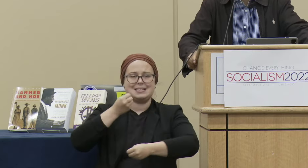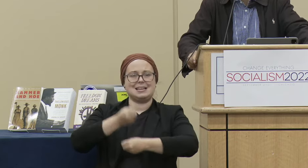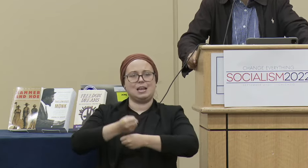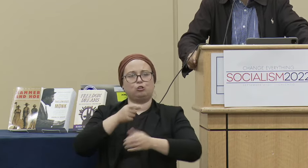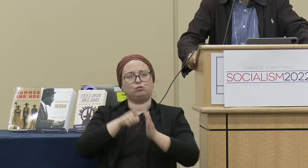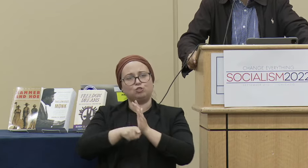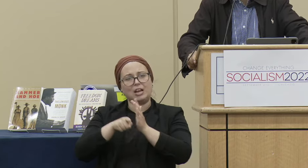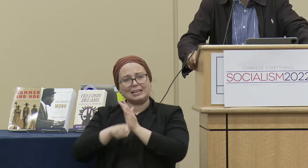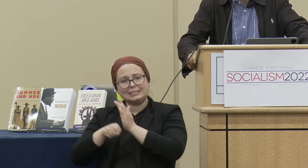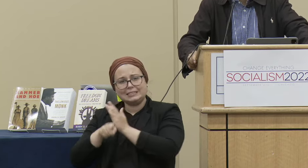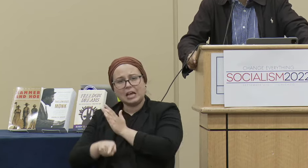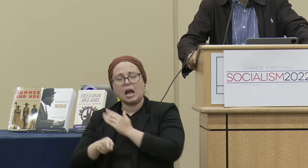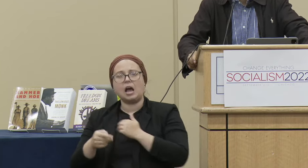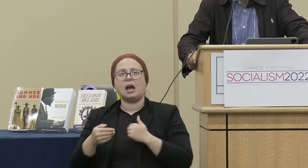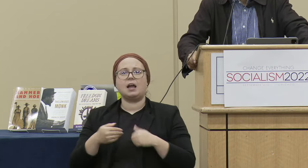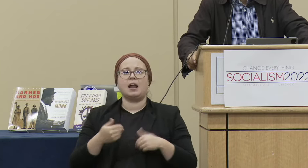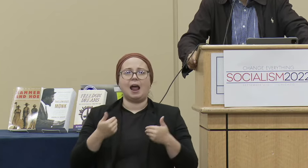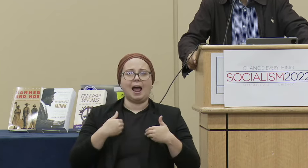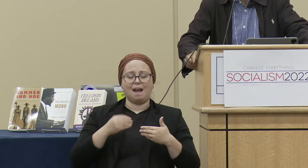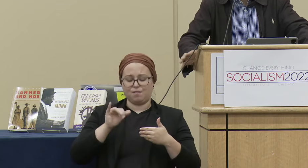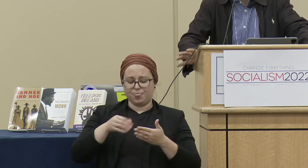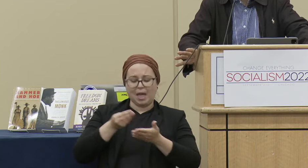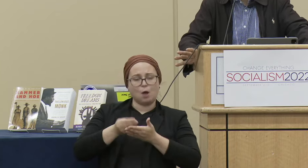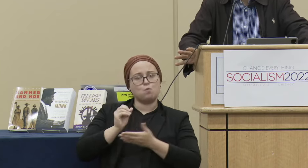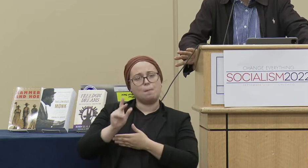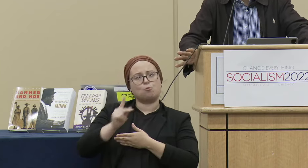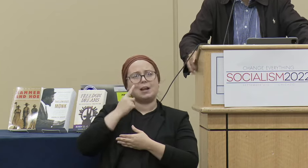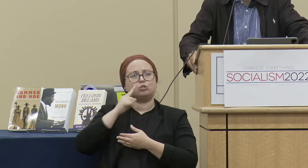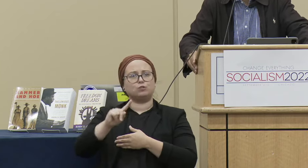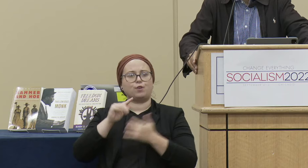years of genocide. Reparations in Guatemala. Reparations for